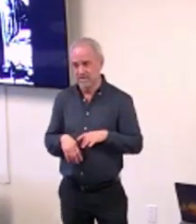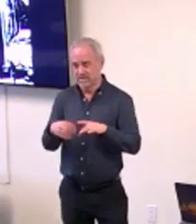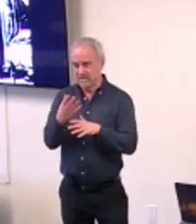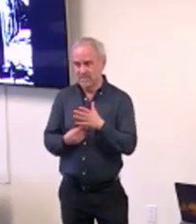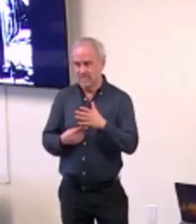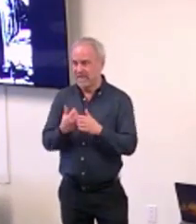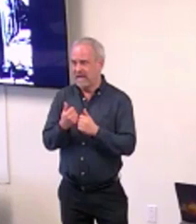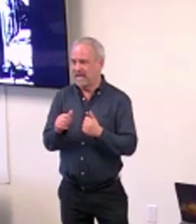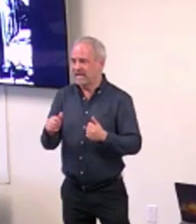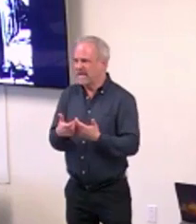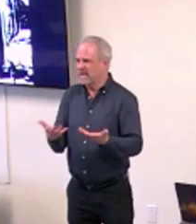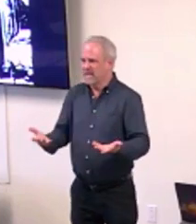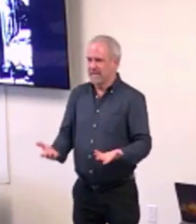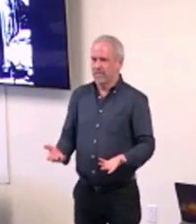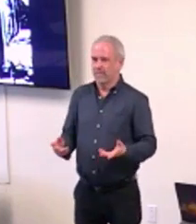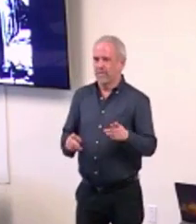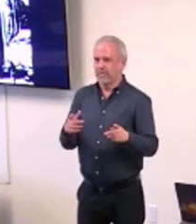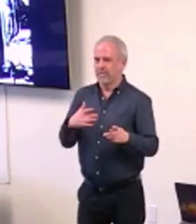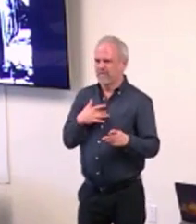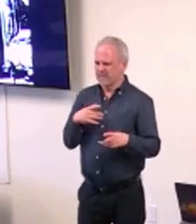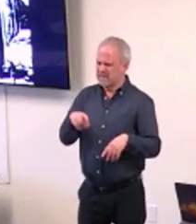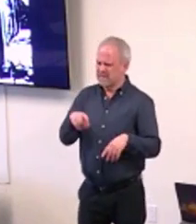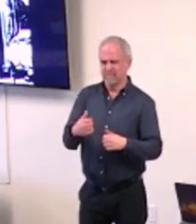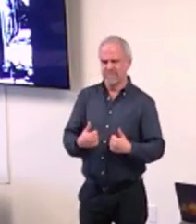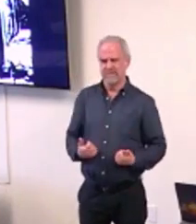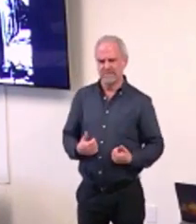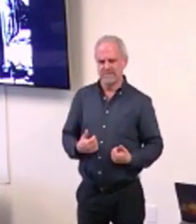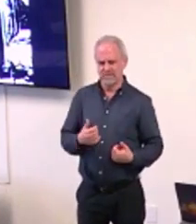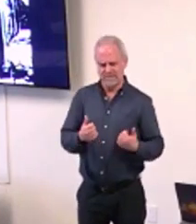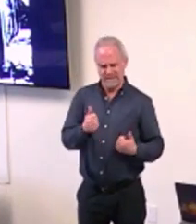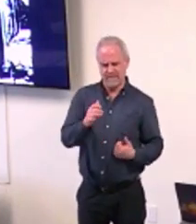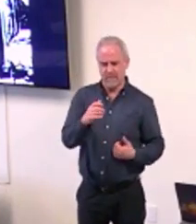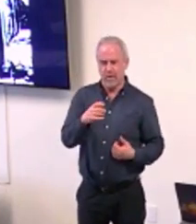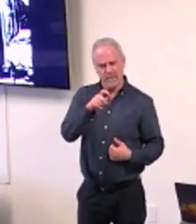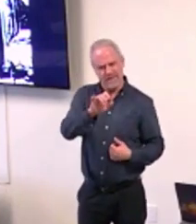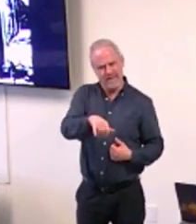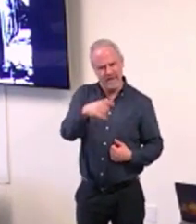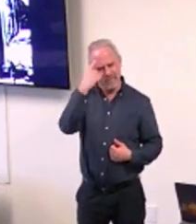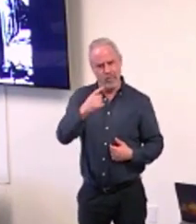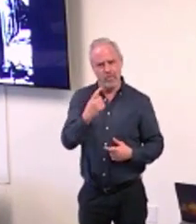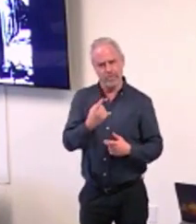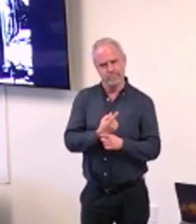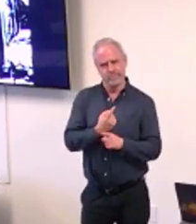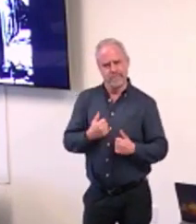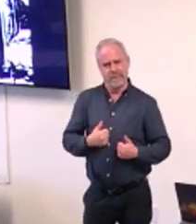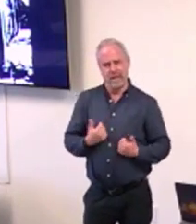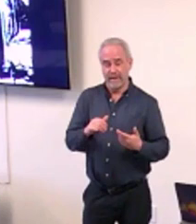In the particular society in which you live. So housing. Access to a job.